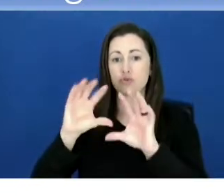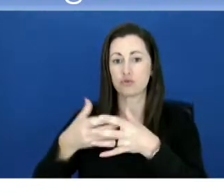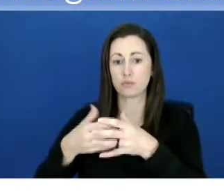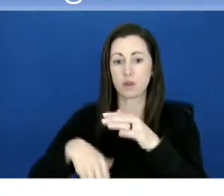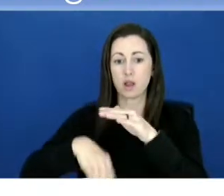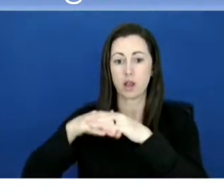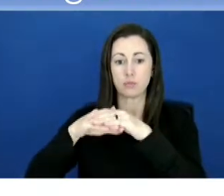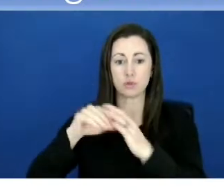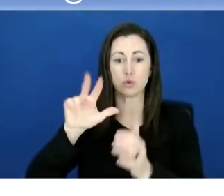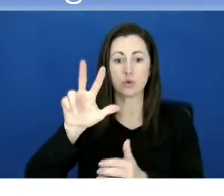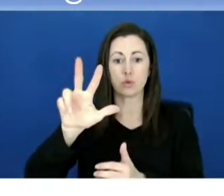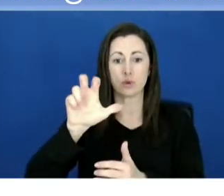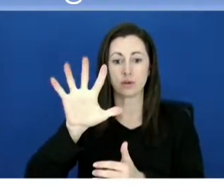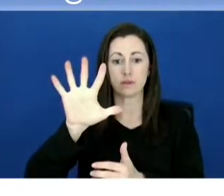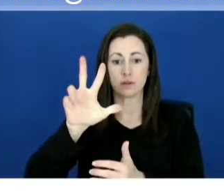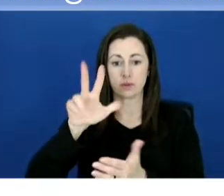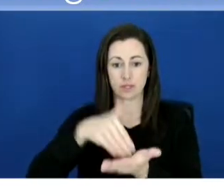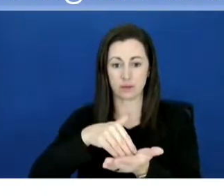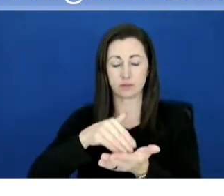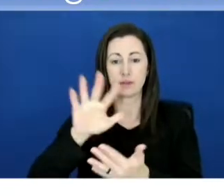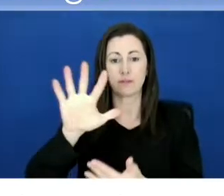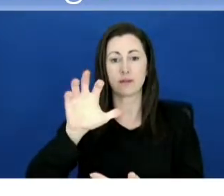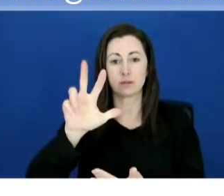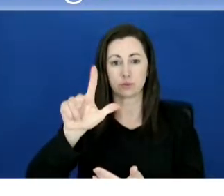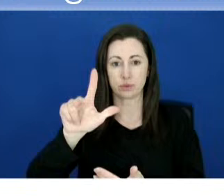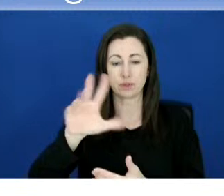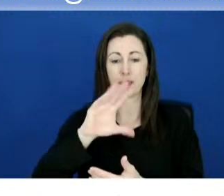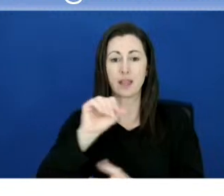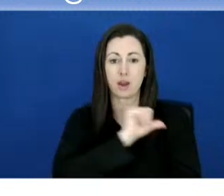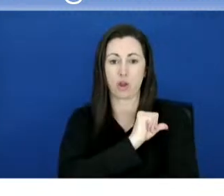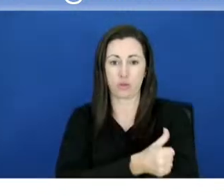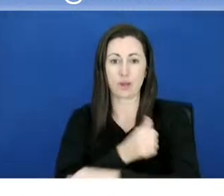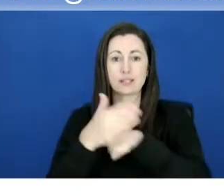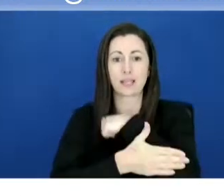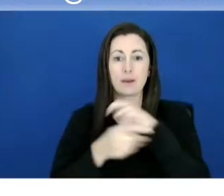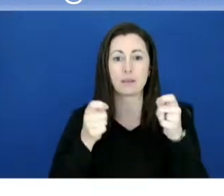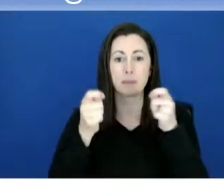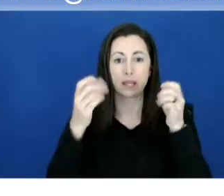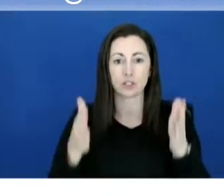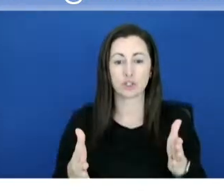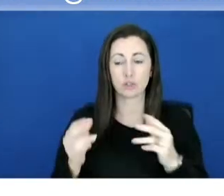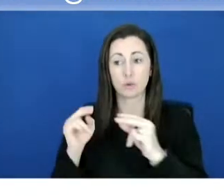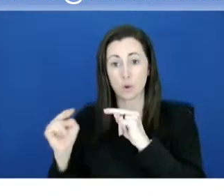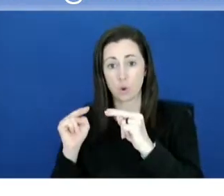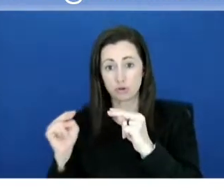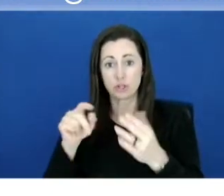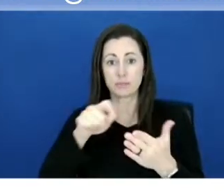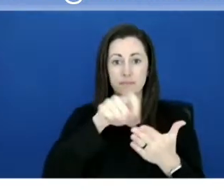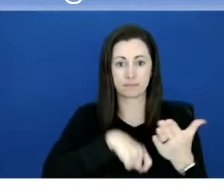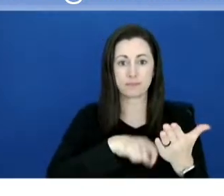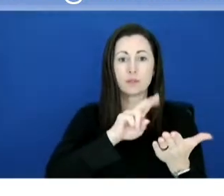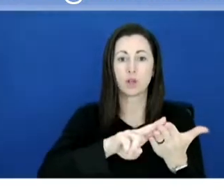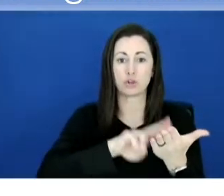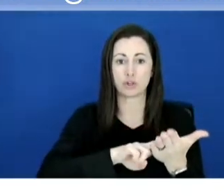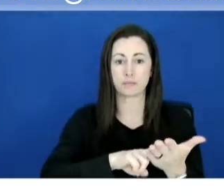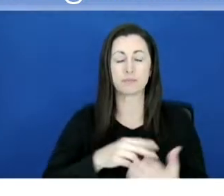US LLC TRENCH GROUP 230 A NOT TO